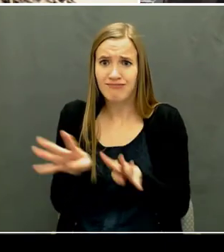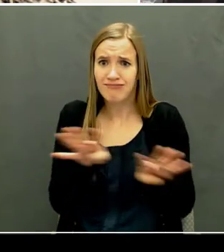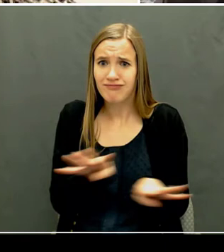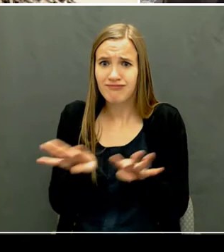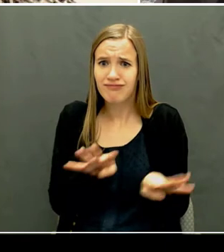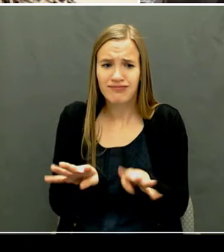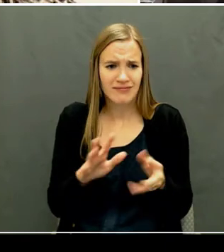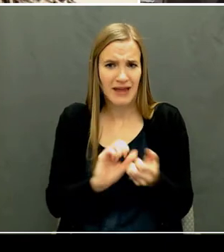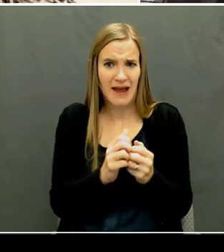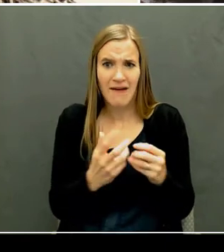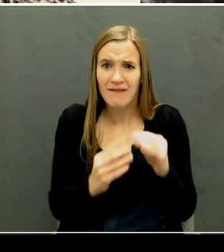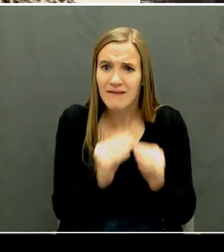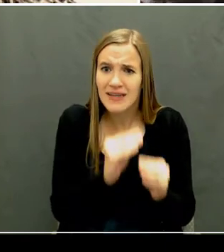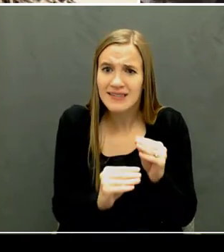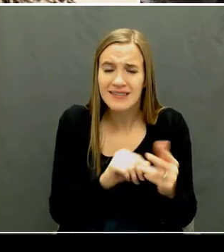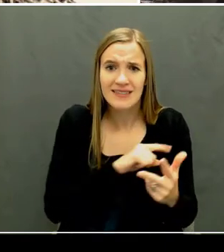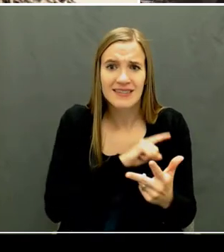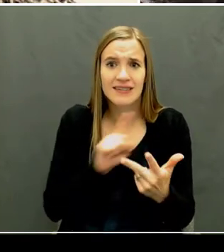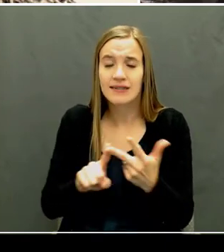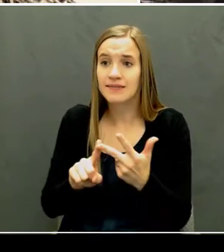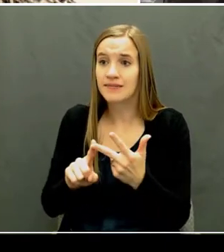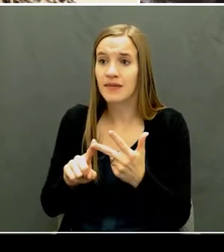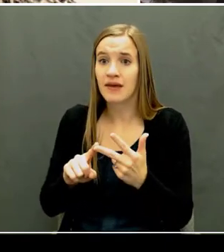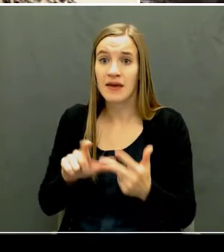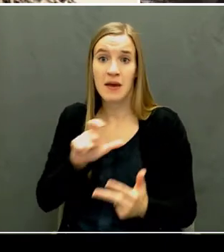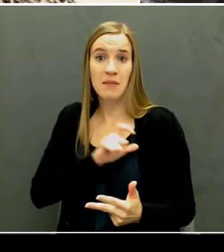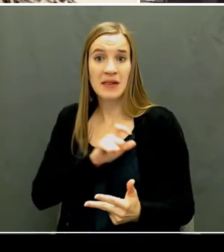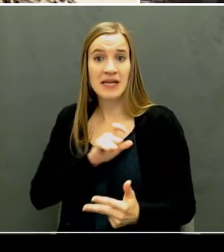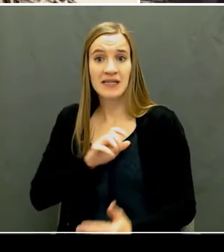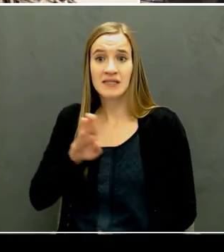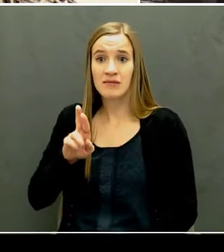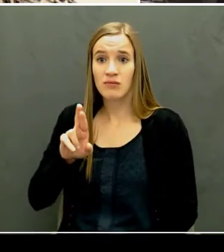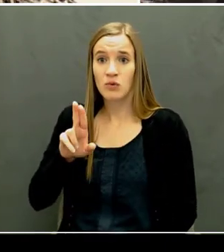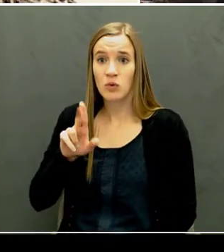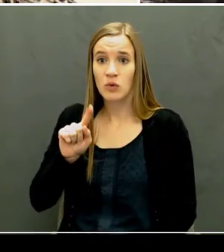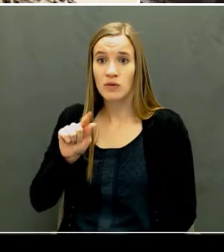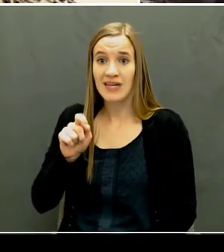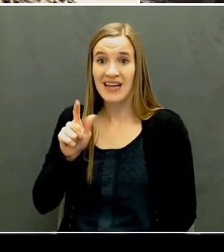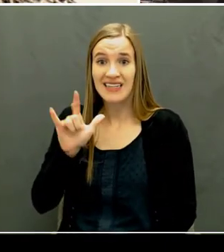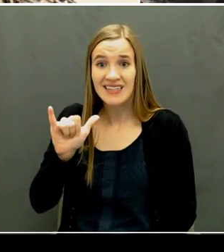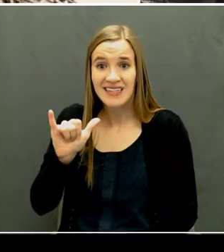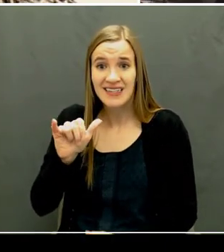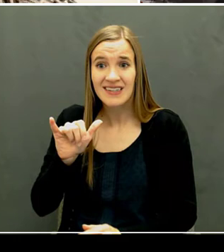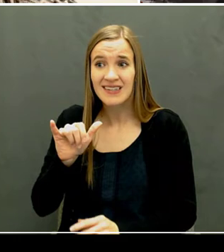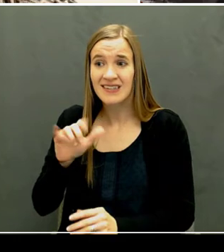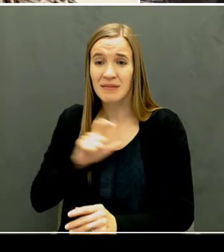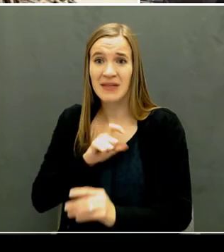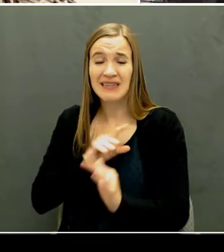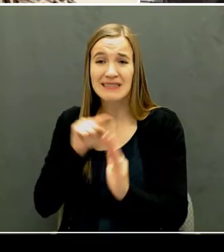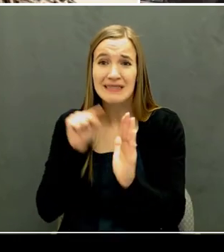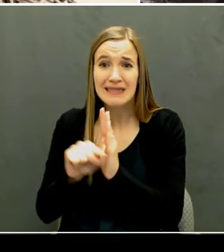denominators in addition to the color of their skin, you know, we need to look and that's where